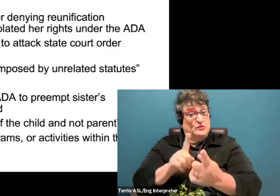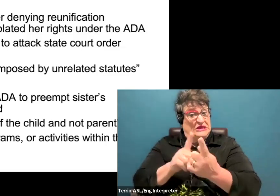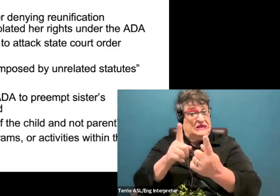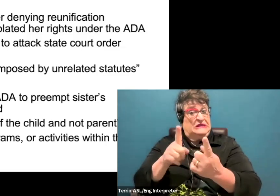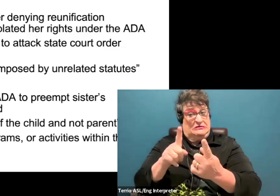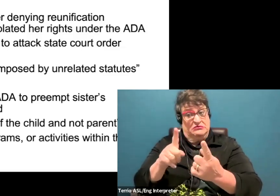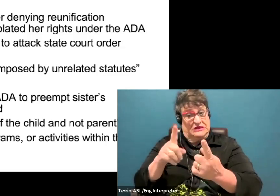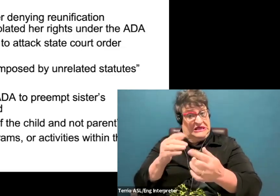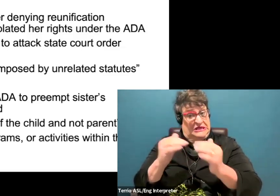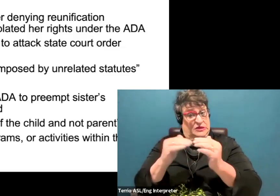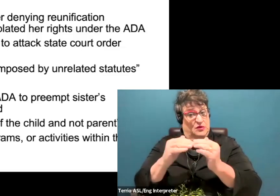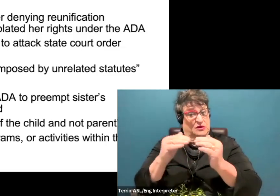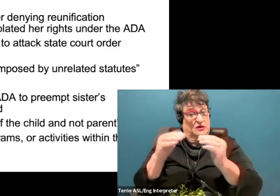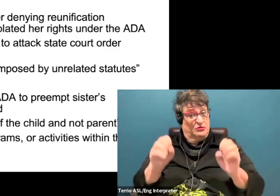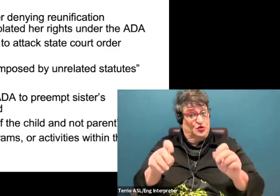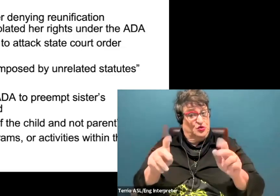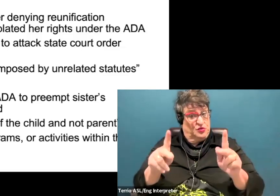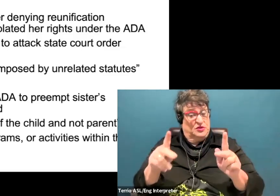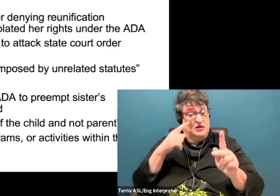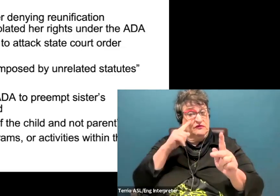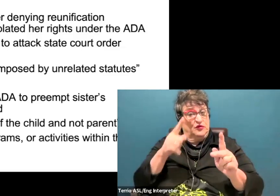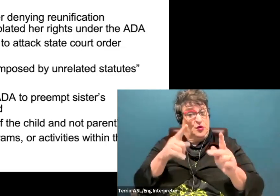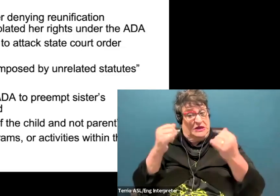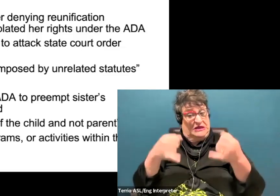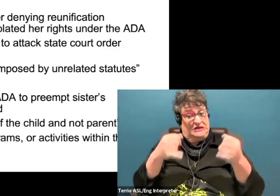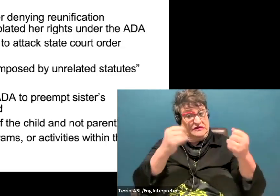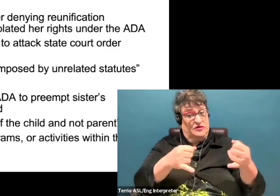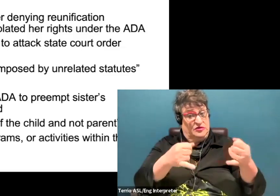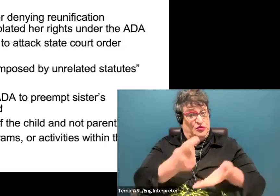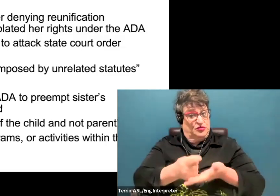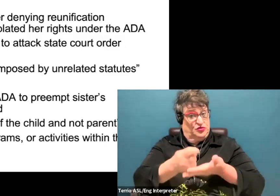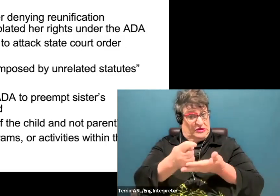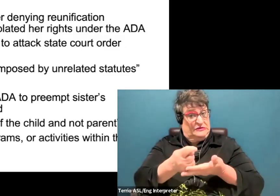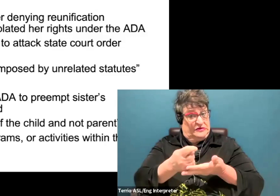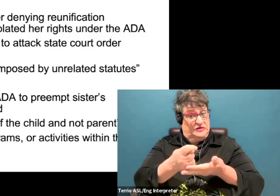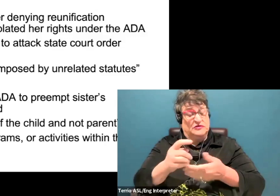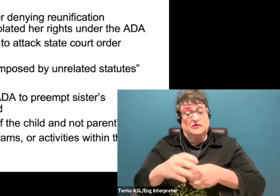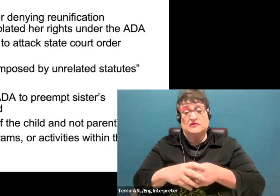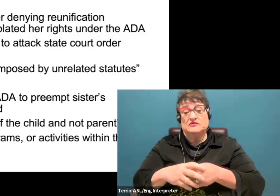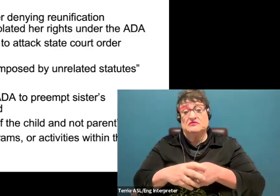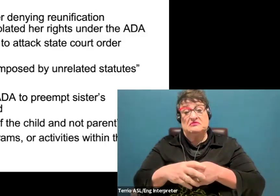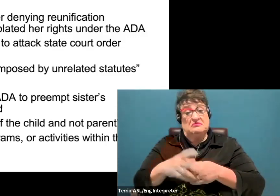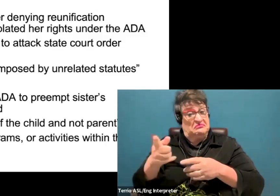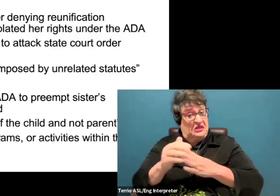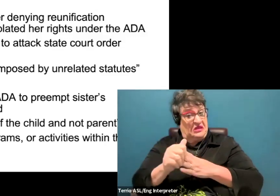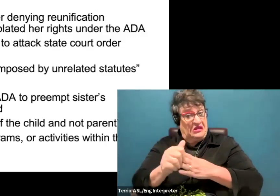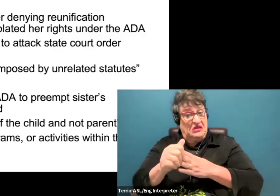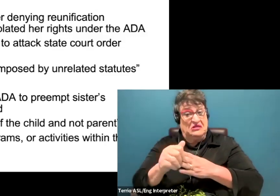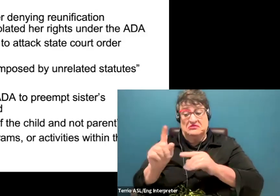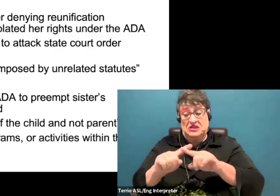ensure individualized treatment. And the guidance and all these other, um, state case law that comes after it